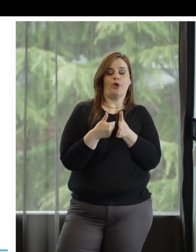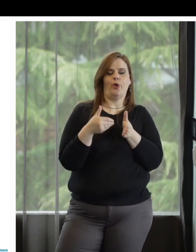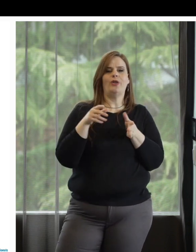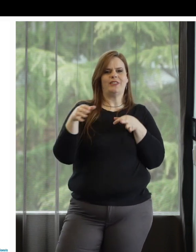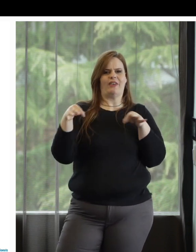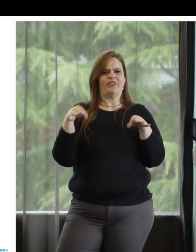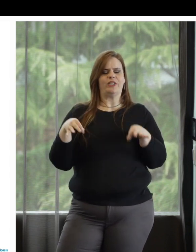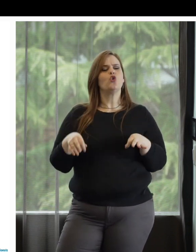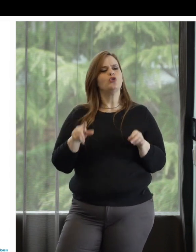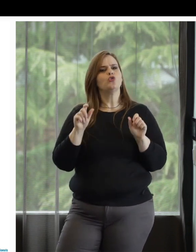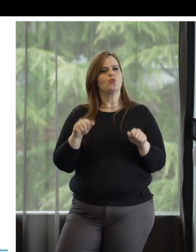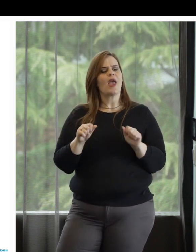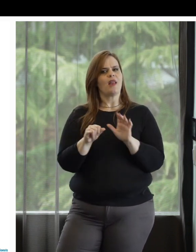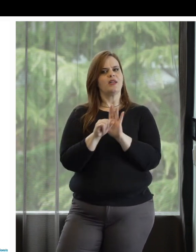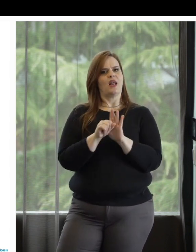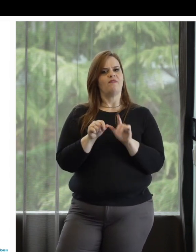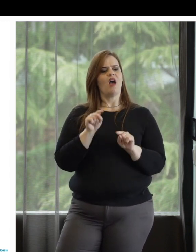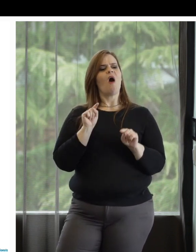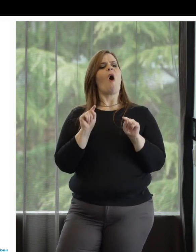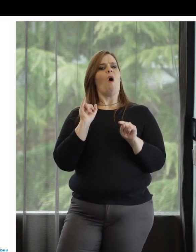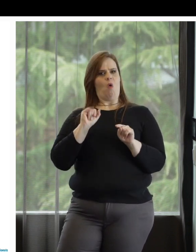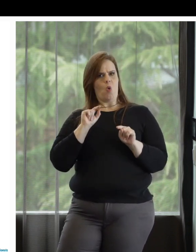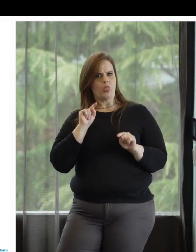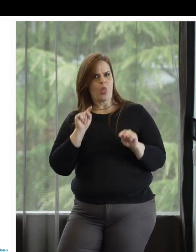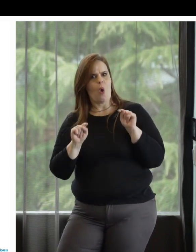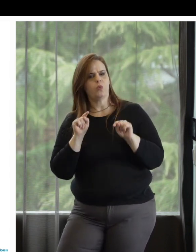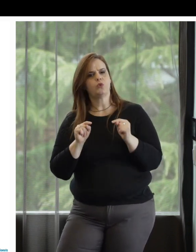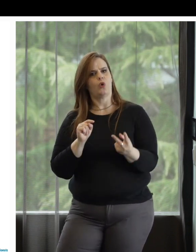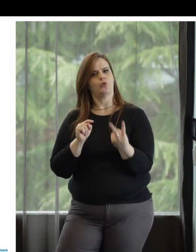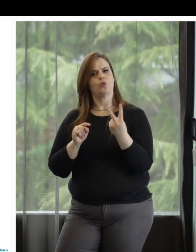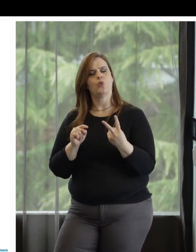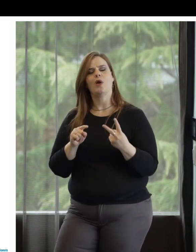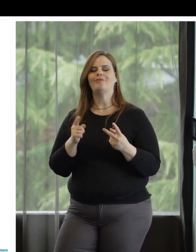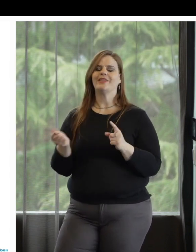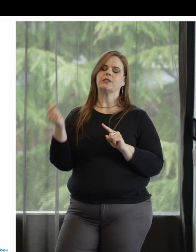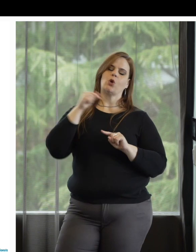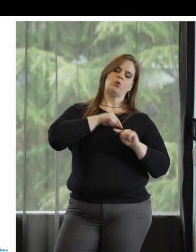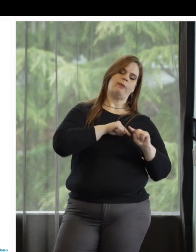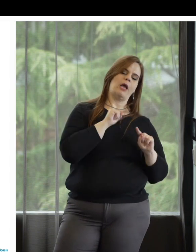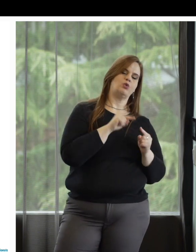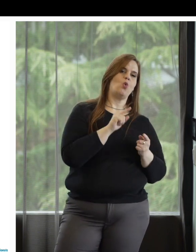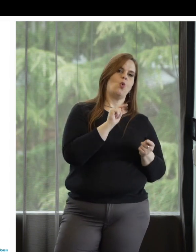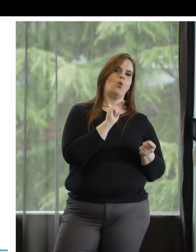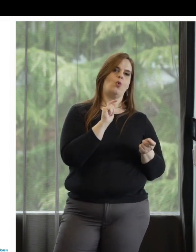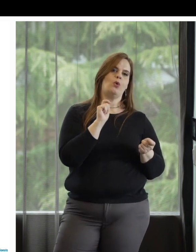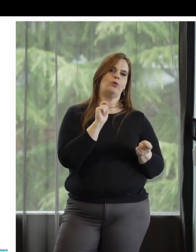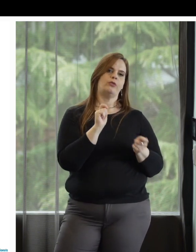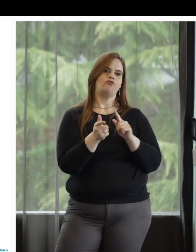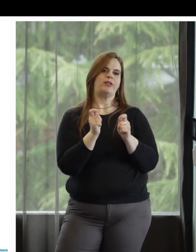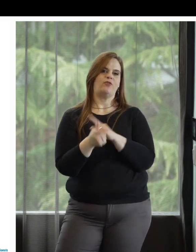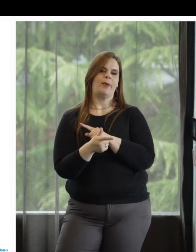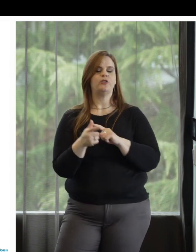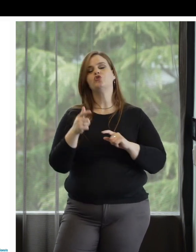what those are too and this goes back to the transformation issue if you go from